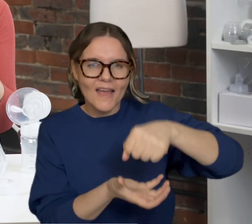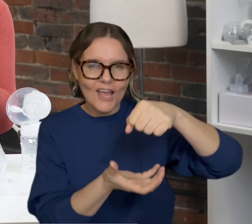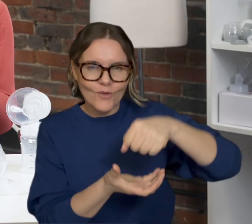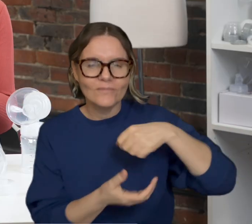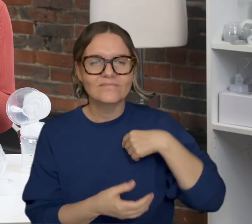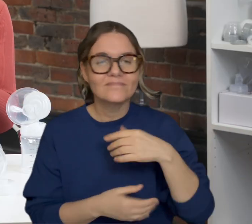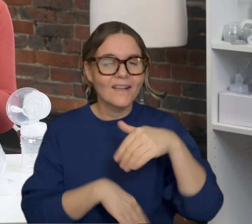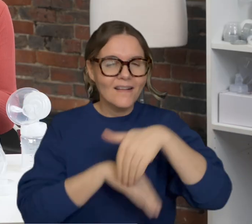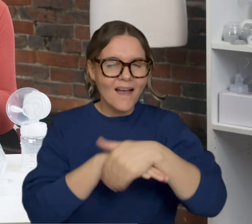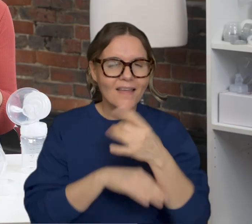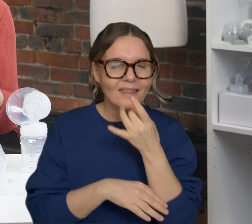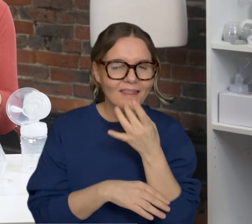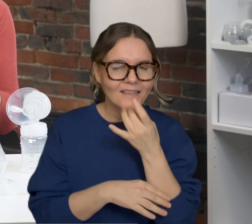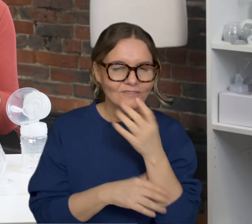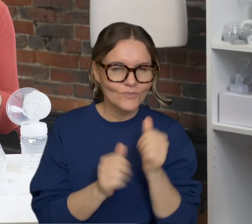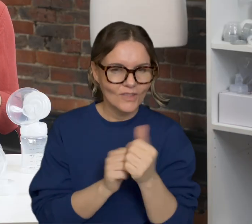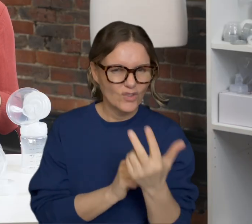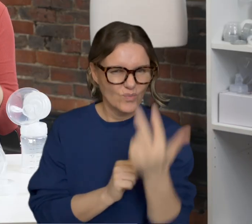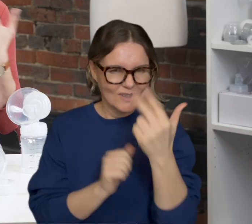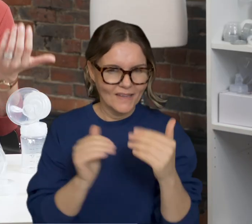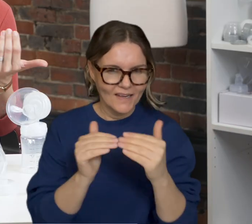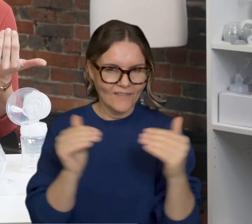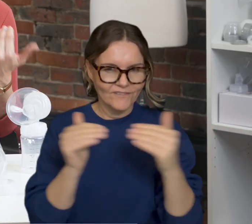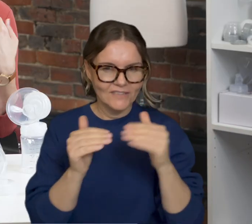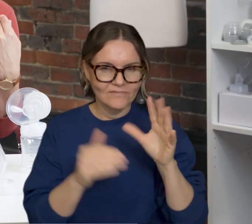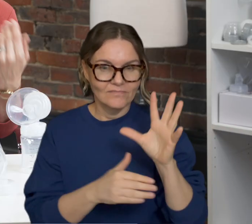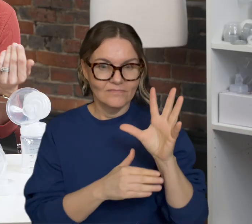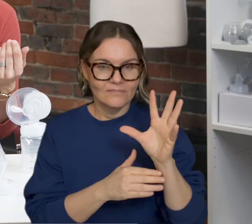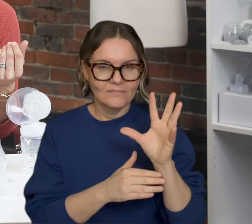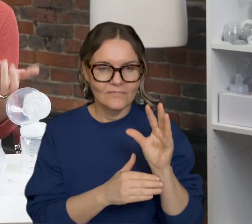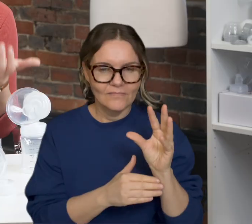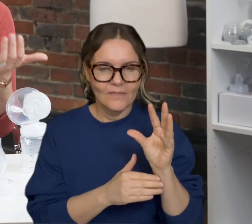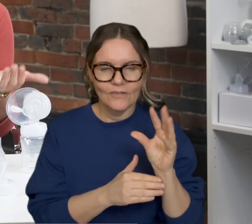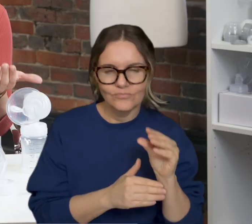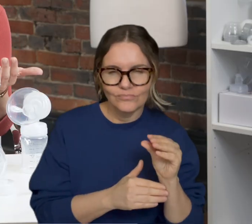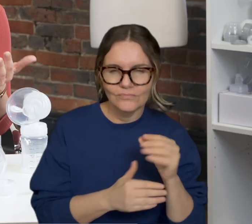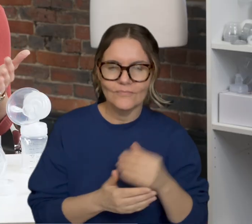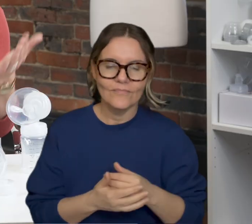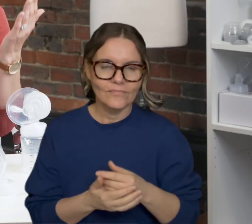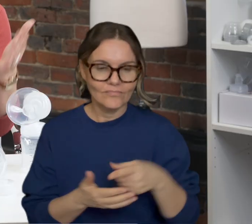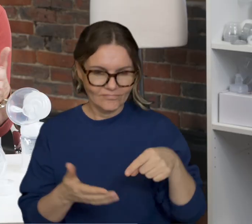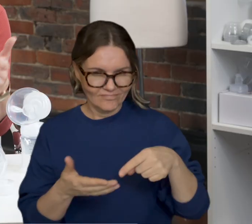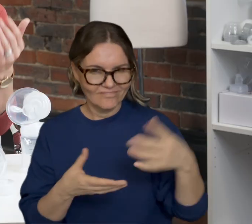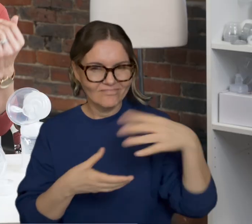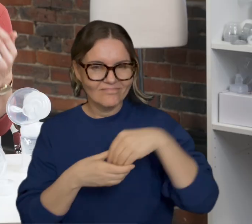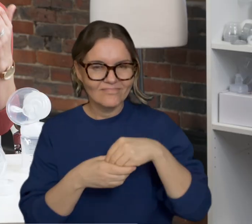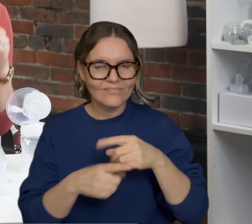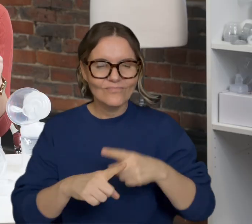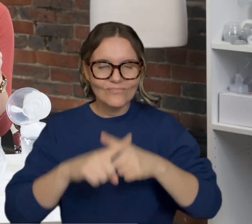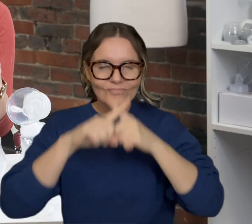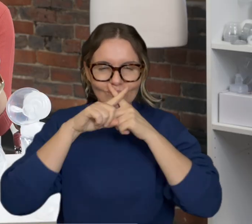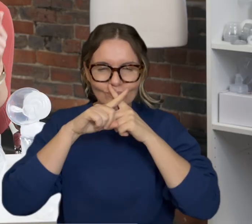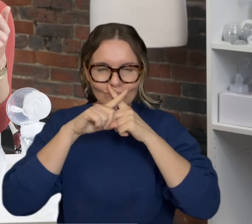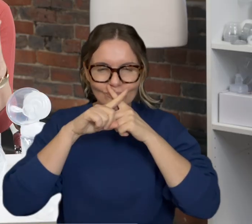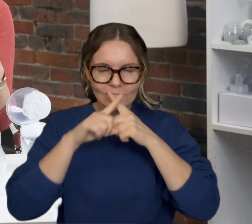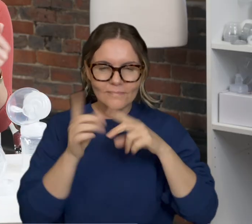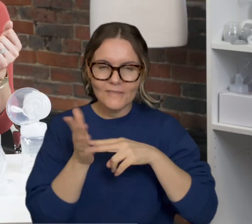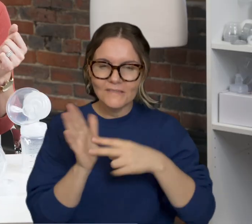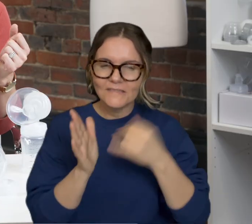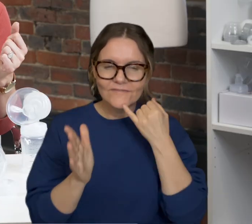now you may have heard a beep when I press a button on here it also has a mute function which is really helpful if you don't want to hear when you're touching the touch screen button buttons